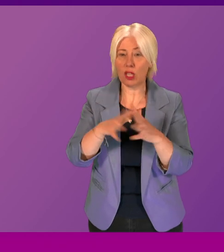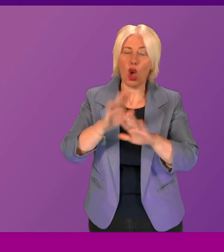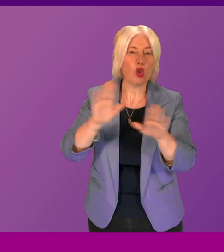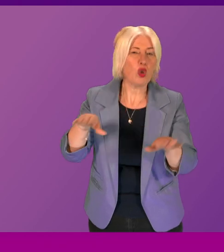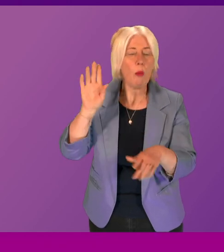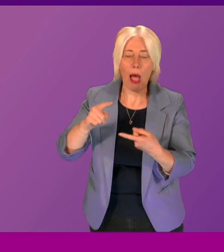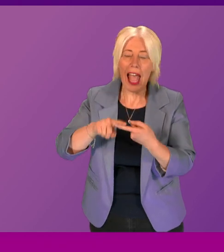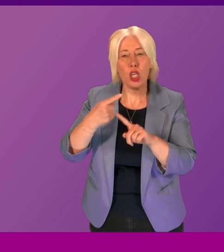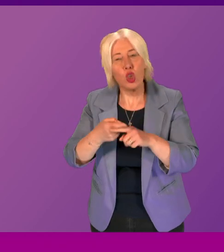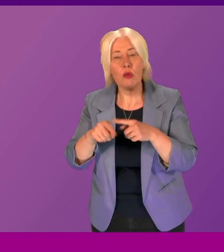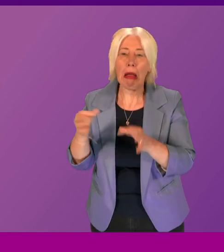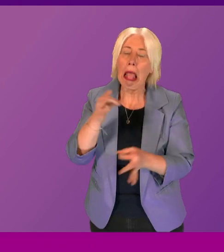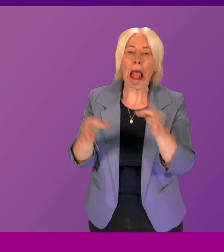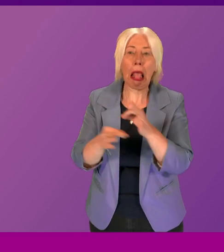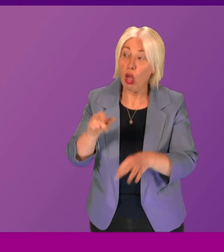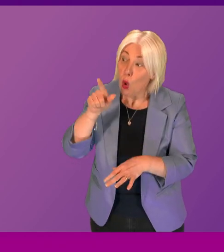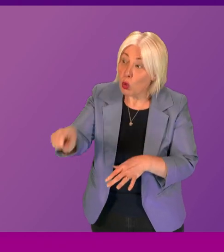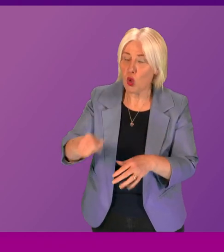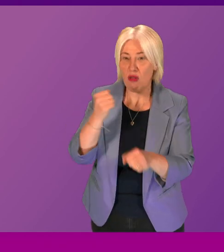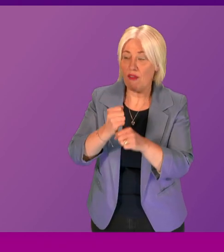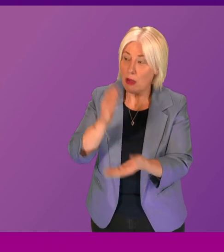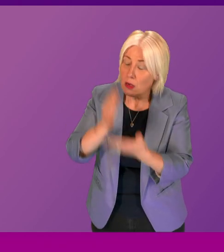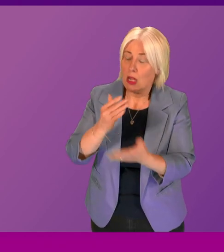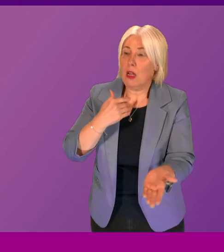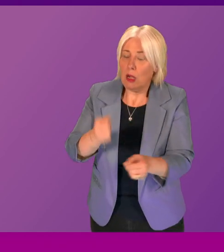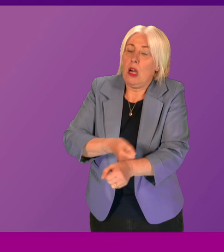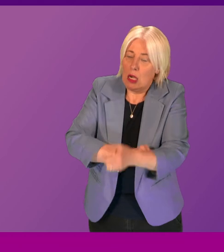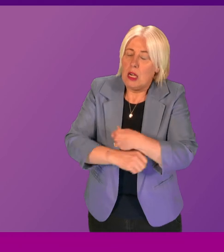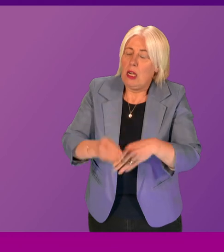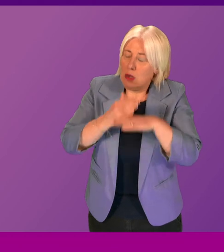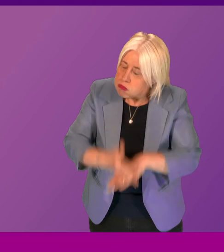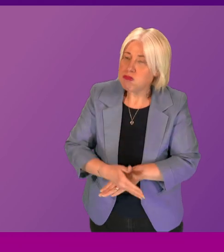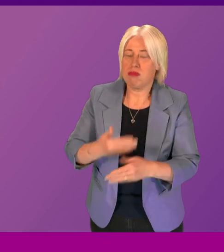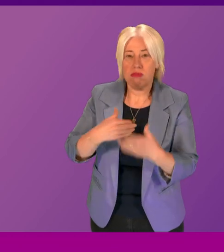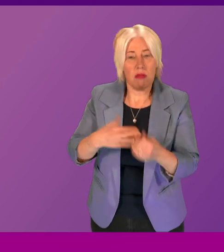Will his Government get to grips with this scandalous CAMHS crisis now?